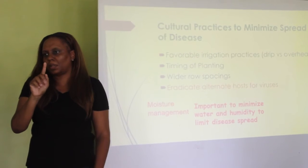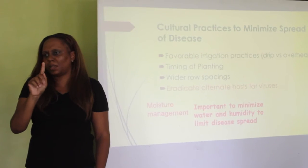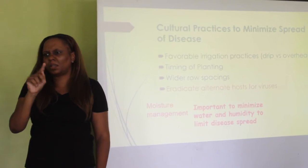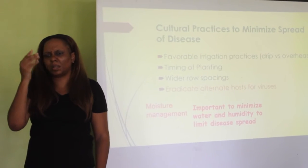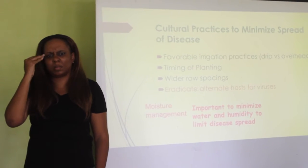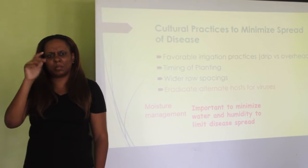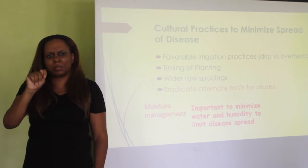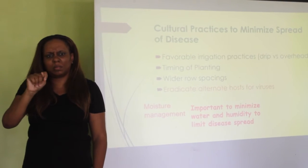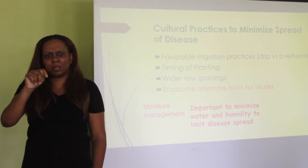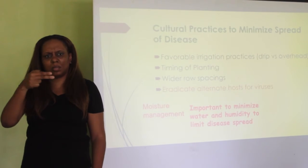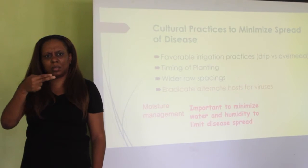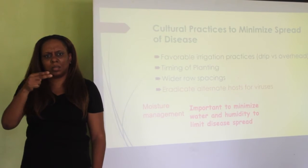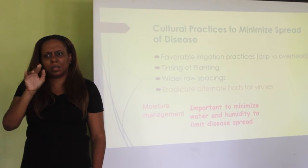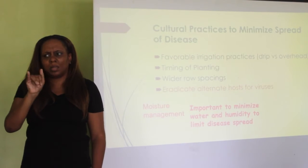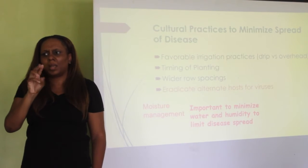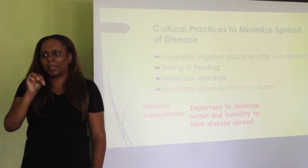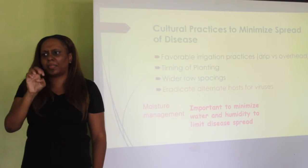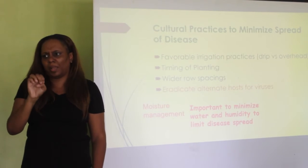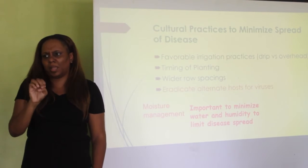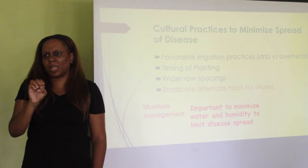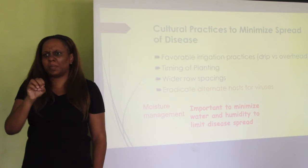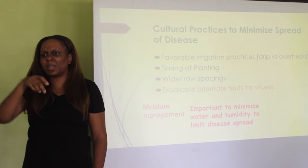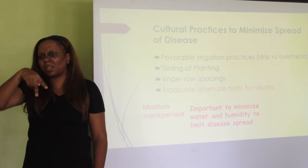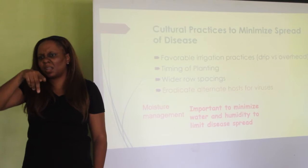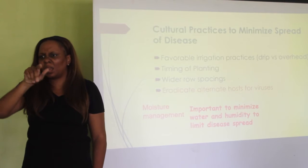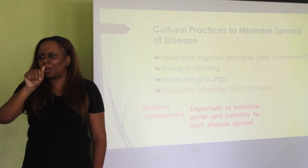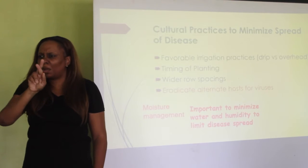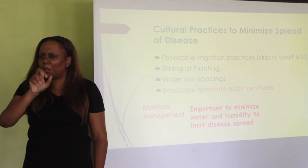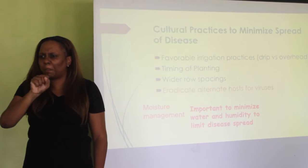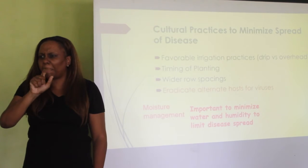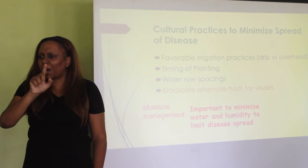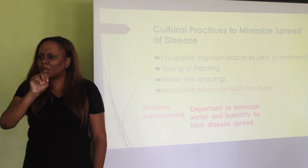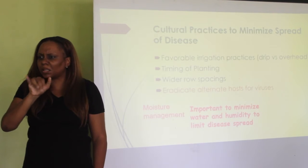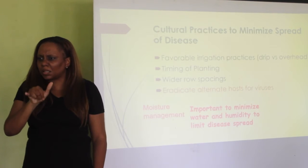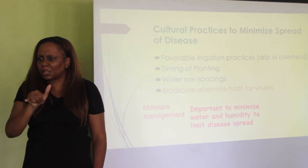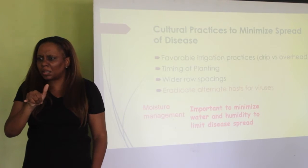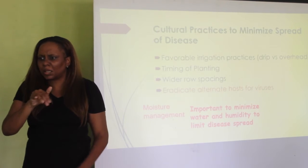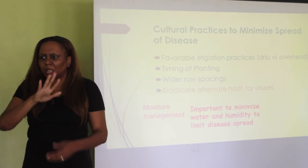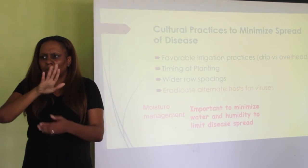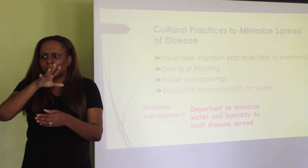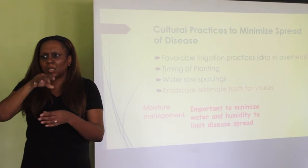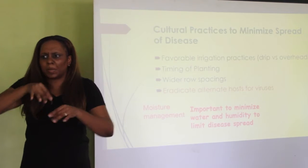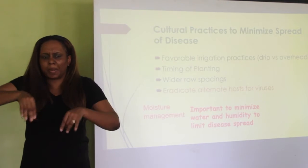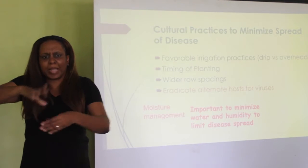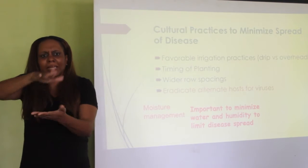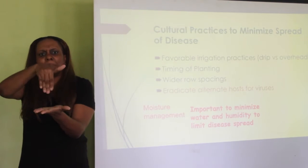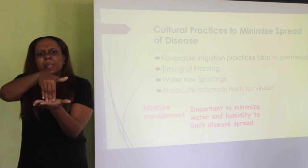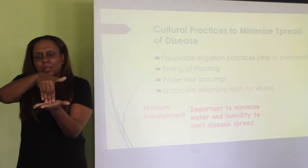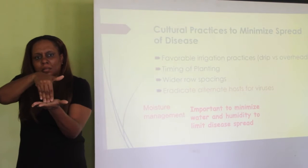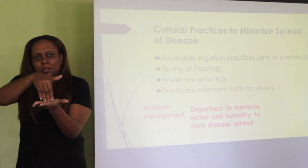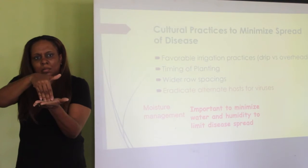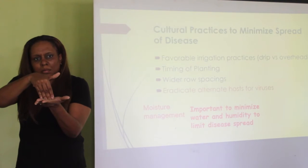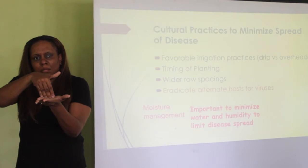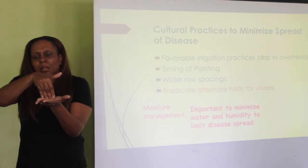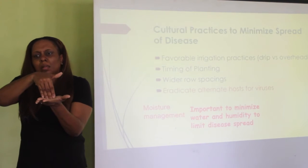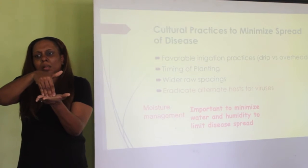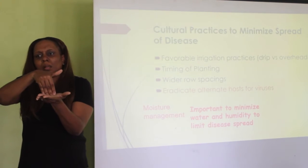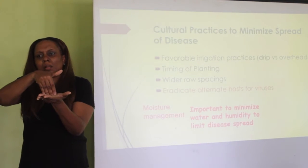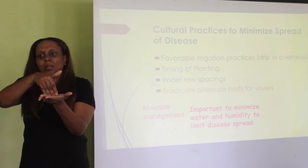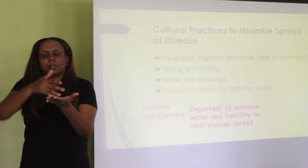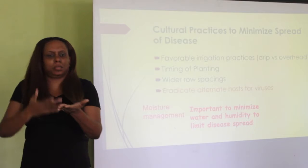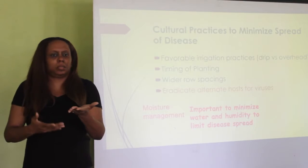they prefer not to have the leaves wet especially oxide is very humid right so the method you use to